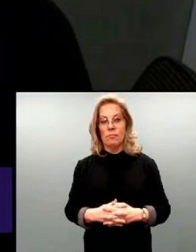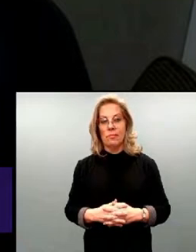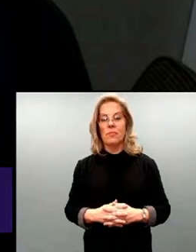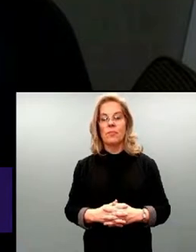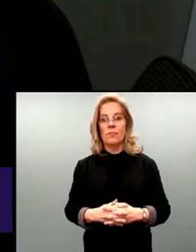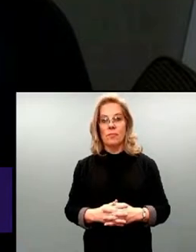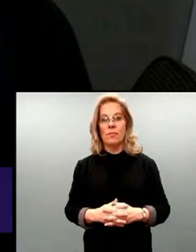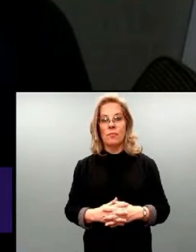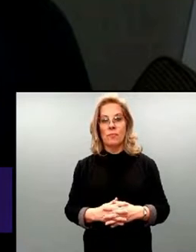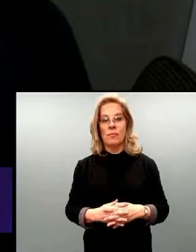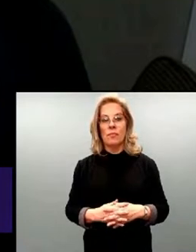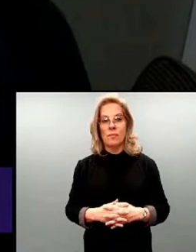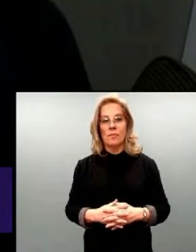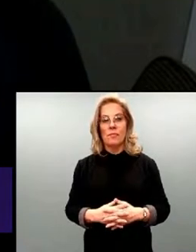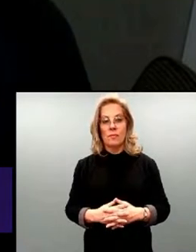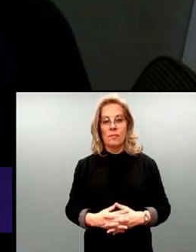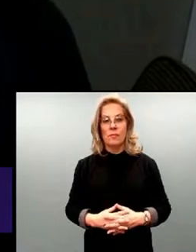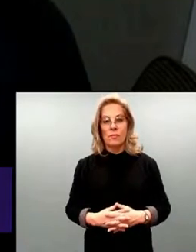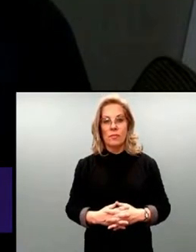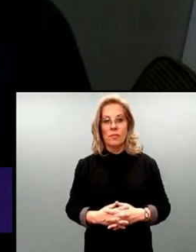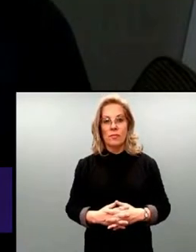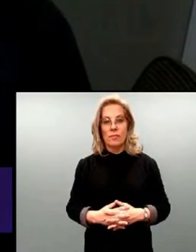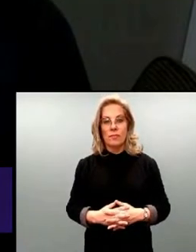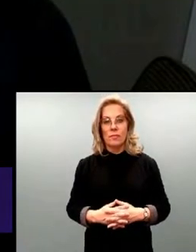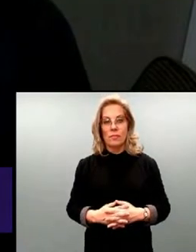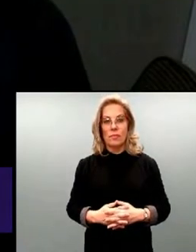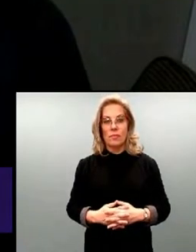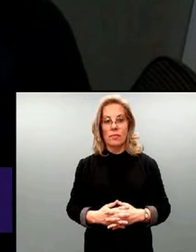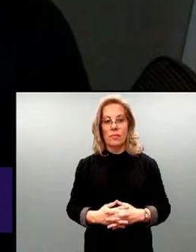They don't have one language in which they us fluently.